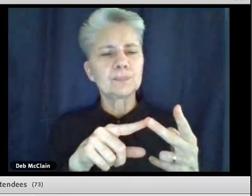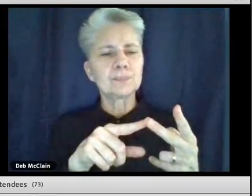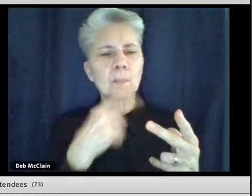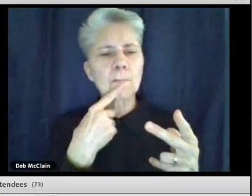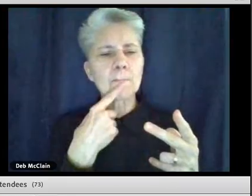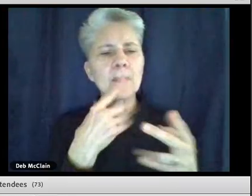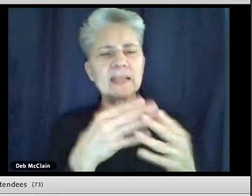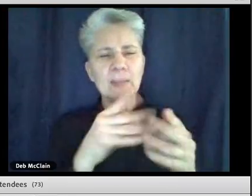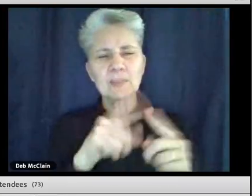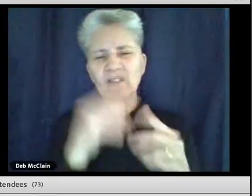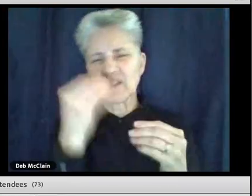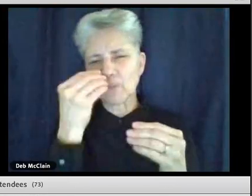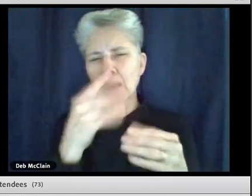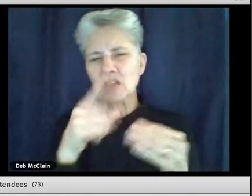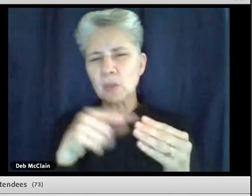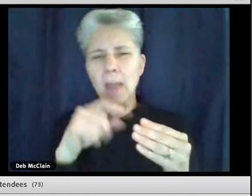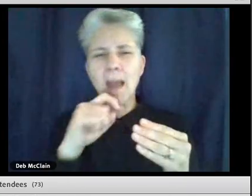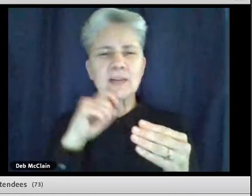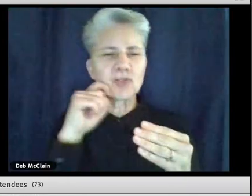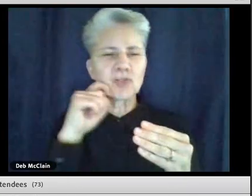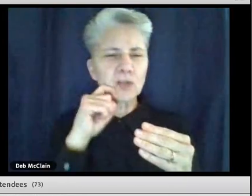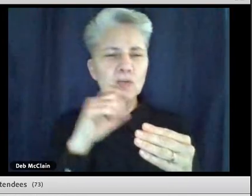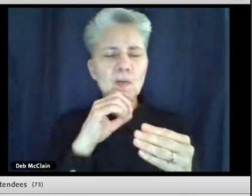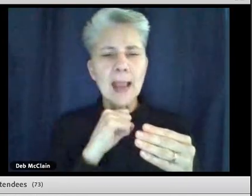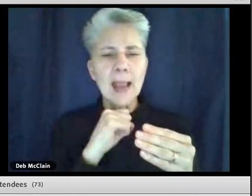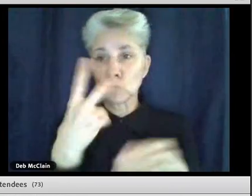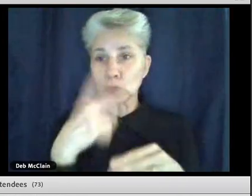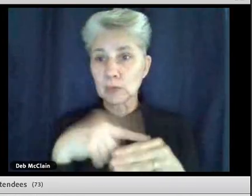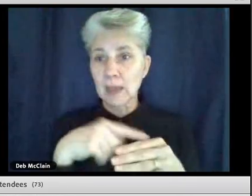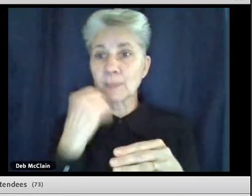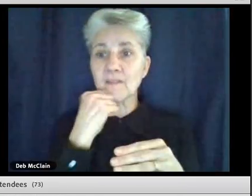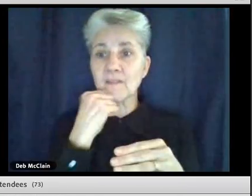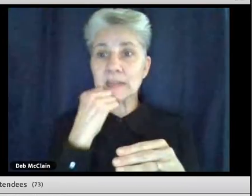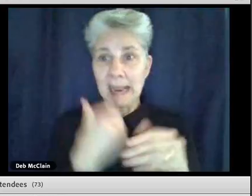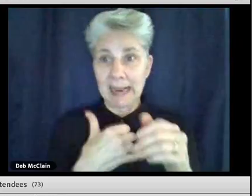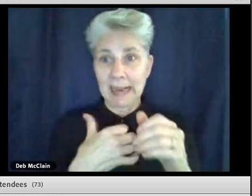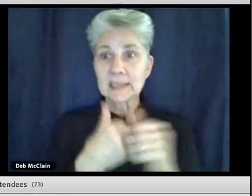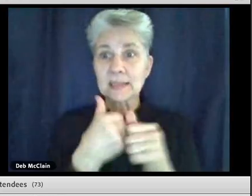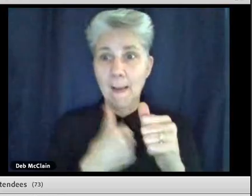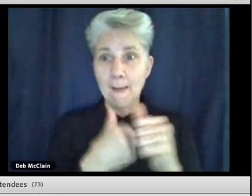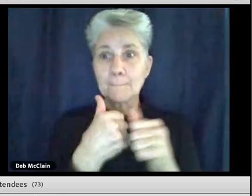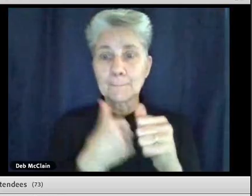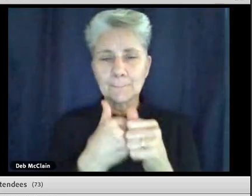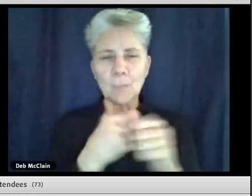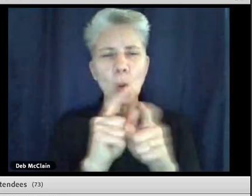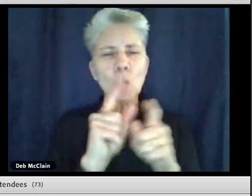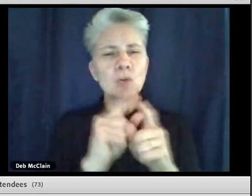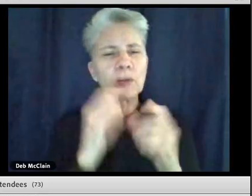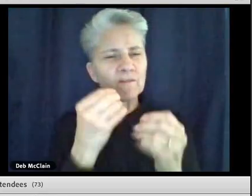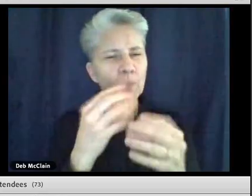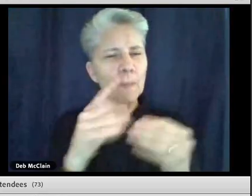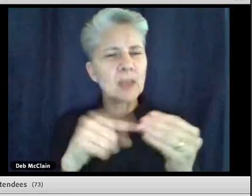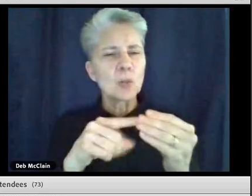about gender and age. And like I said, this is updated twice a day. I think it's -- also give you some information down here